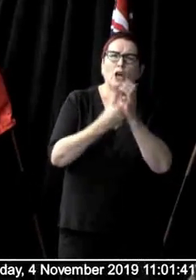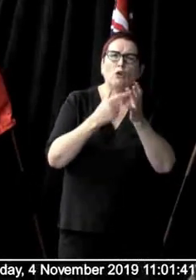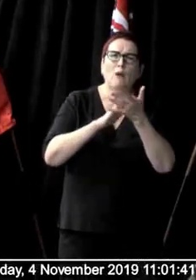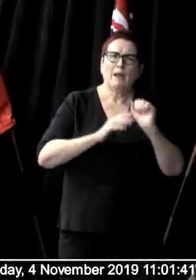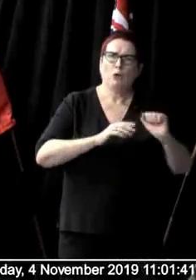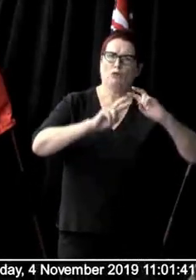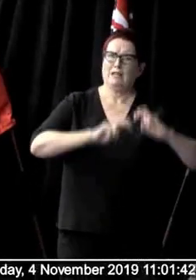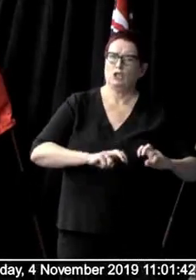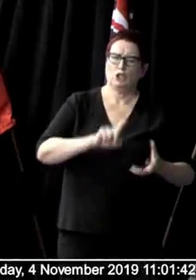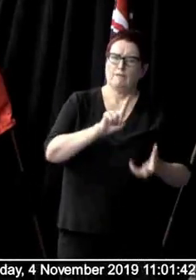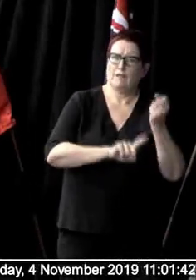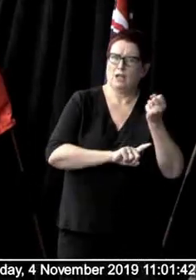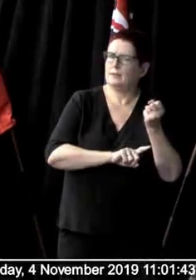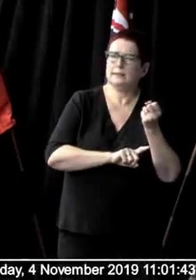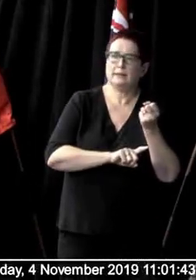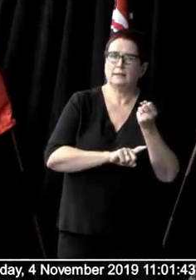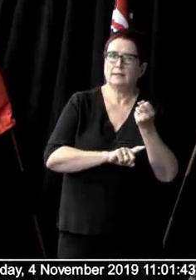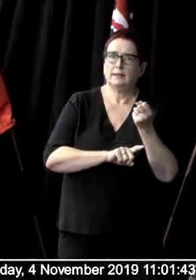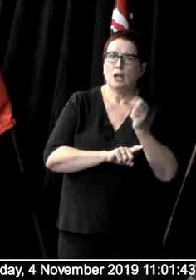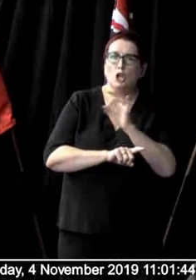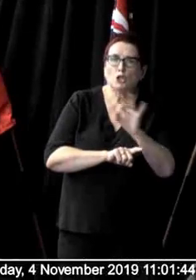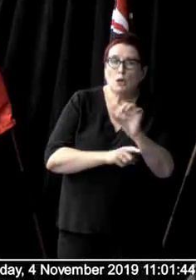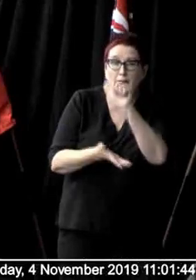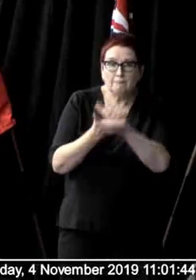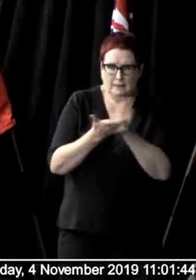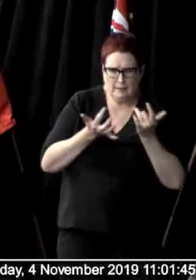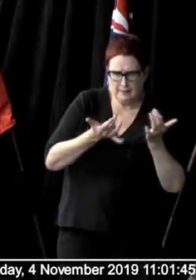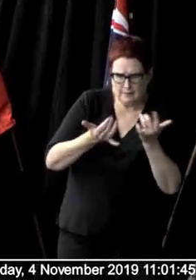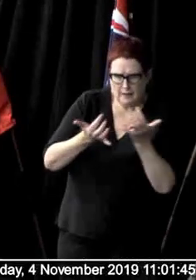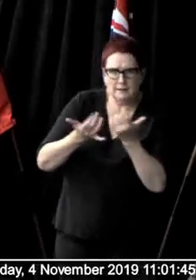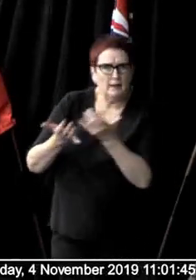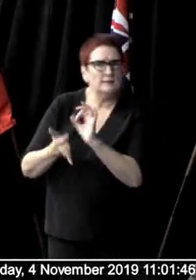the lack of consistent data students with disabilities experience much higher levels